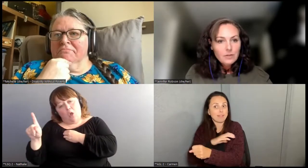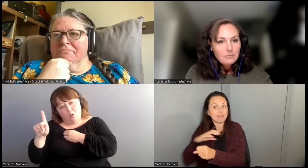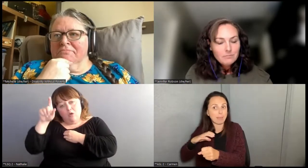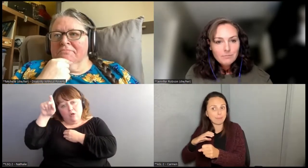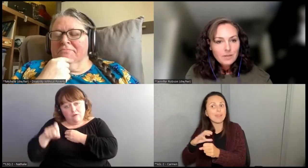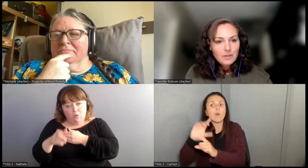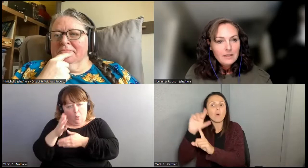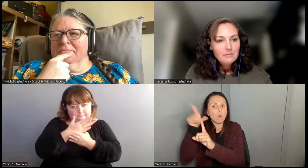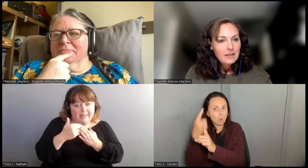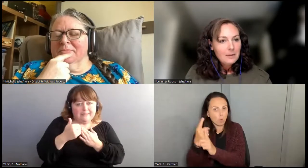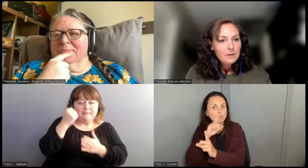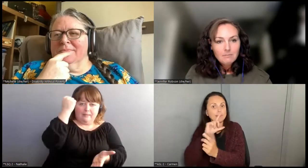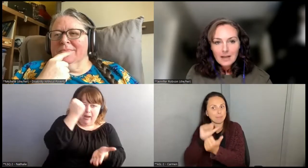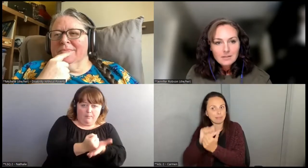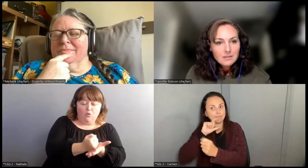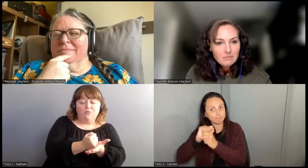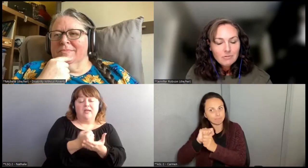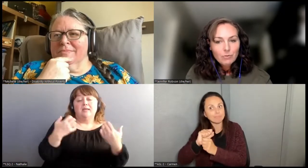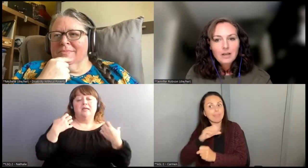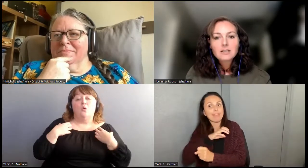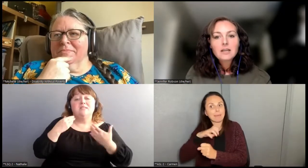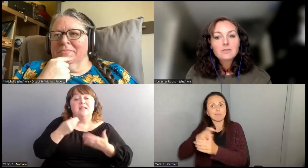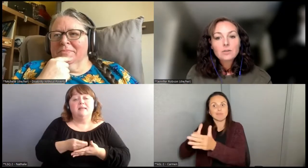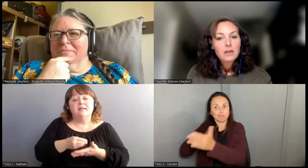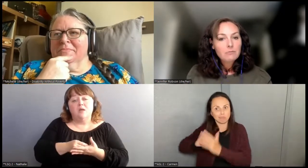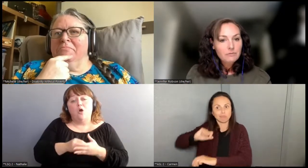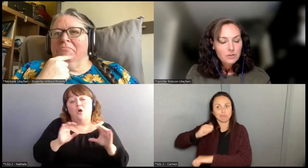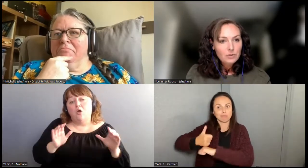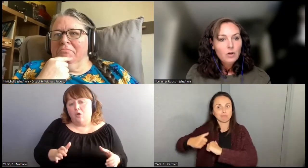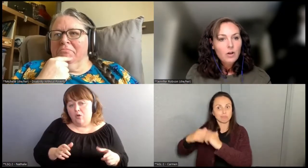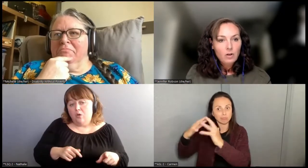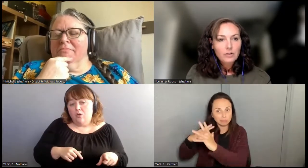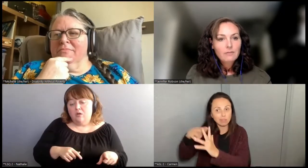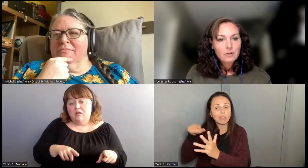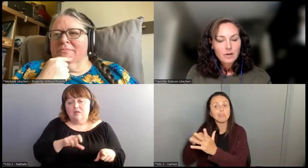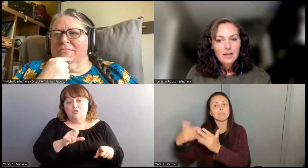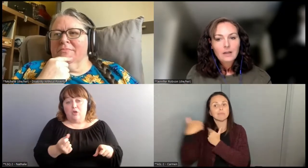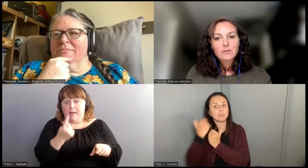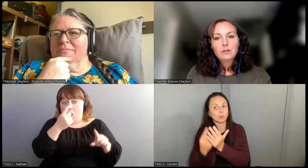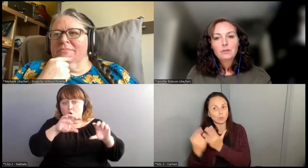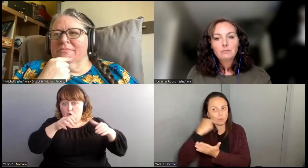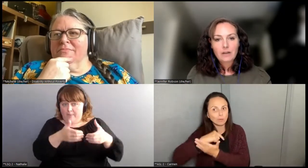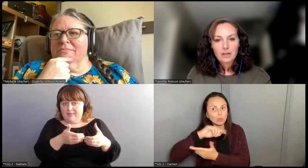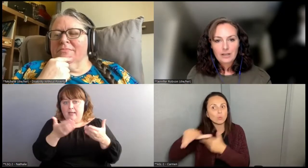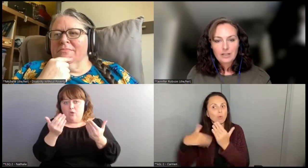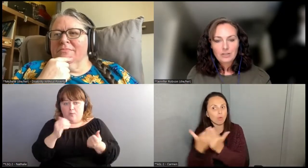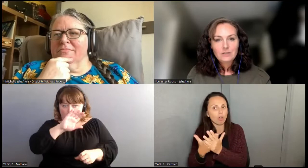ONLY COMMITTEE THAT CABINET HAS TO CREATE. THEY REVIEW ALL GOVERNOR AND COUNCIL REGULATIONS.